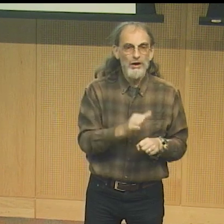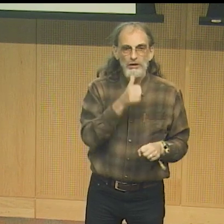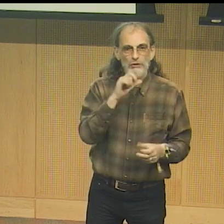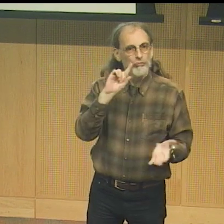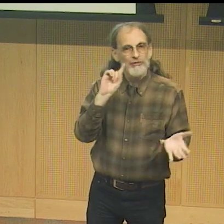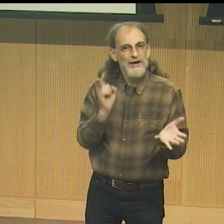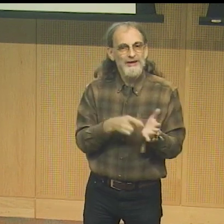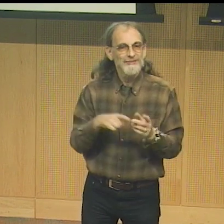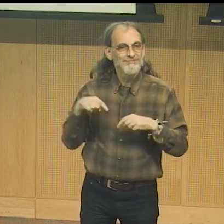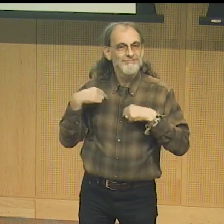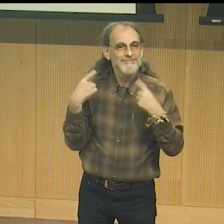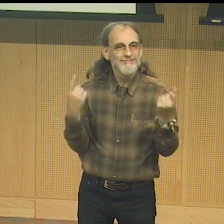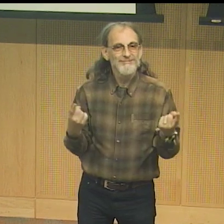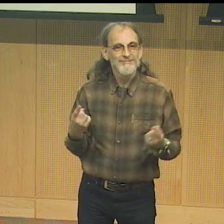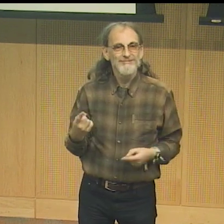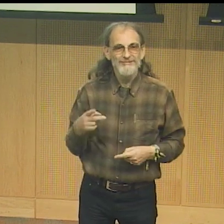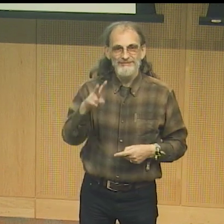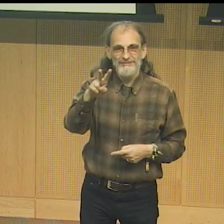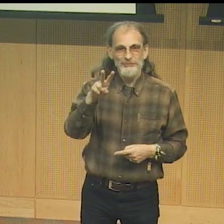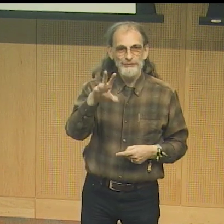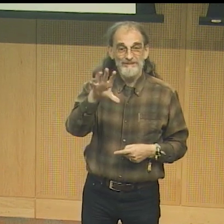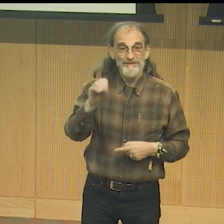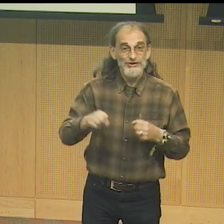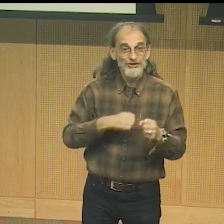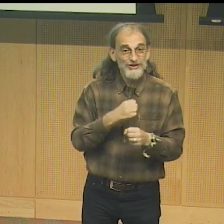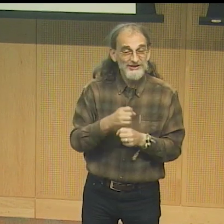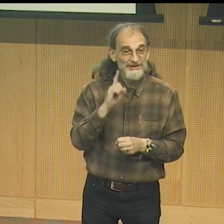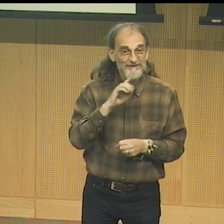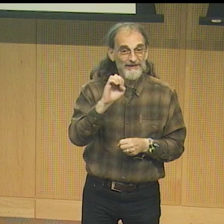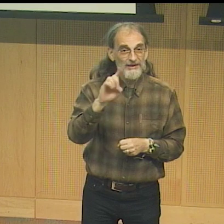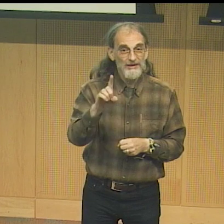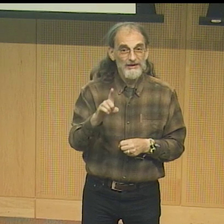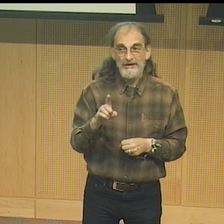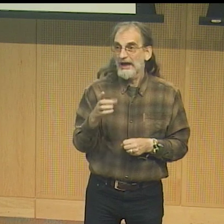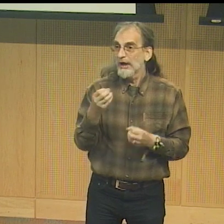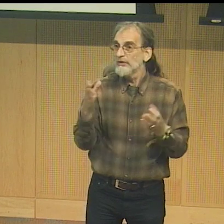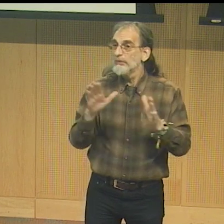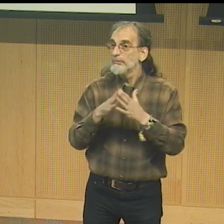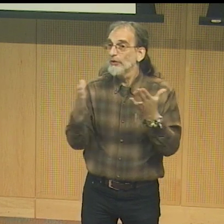We've done amazing things in our time in 250 years of Deaf education.